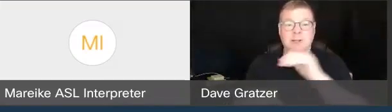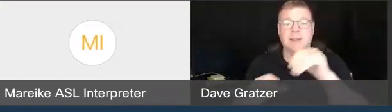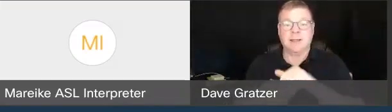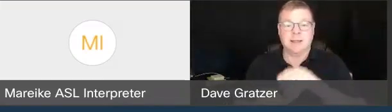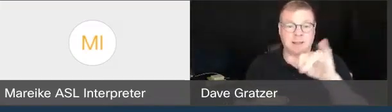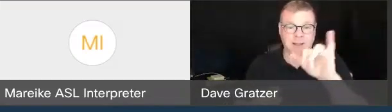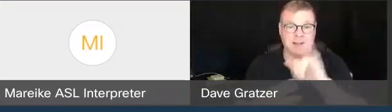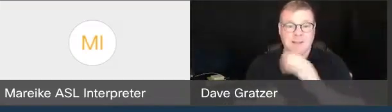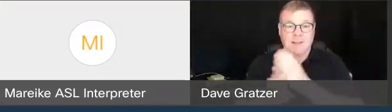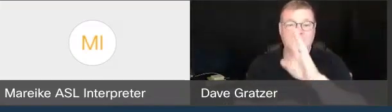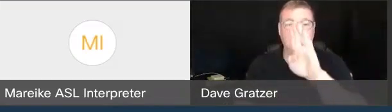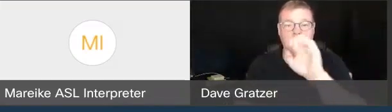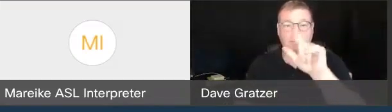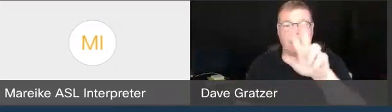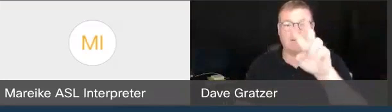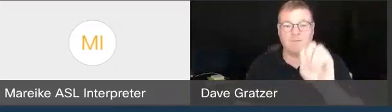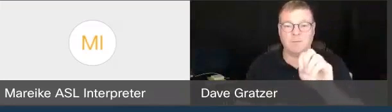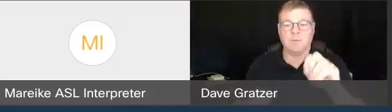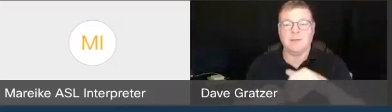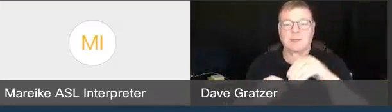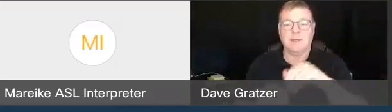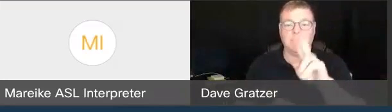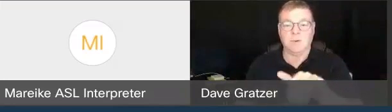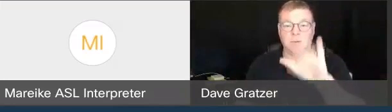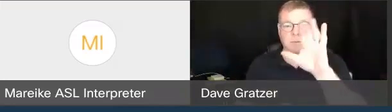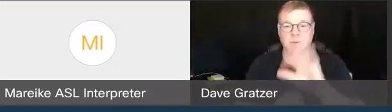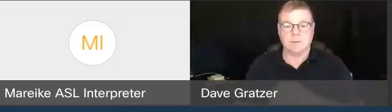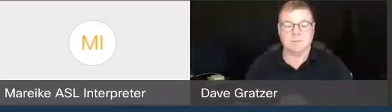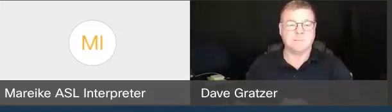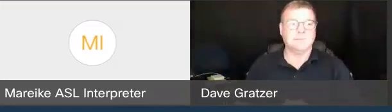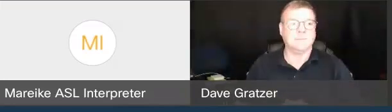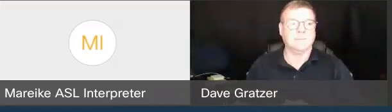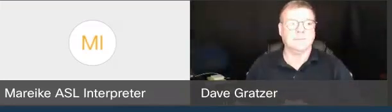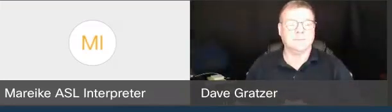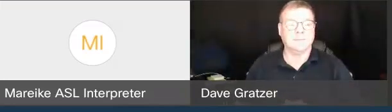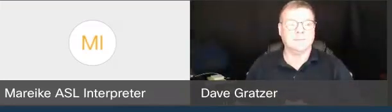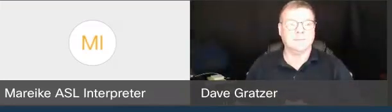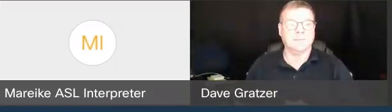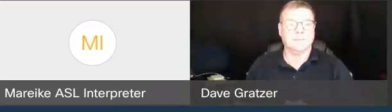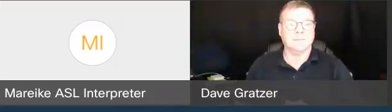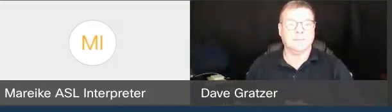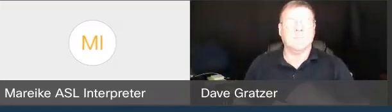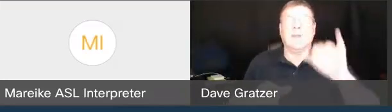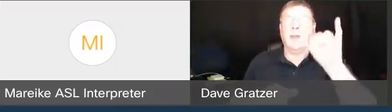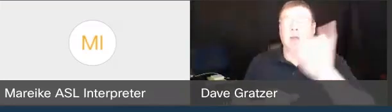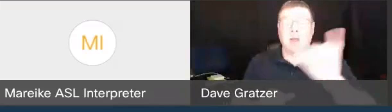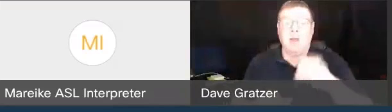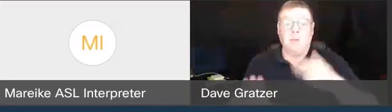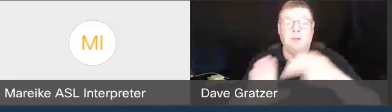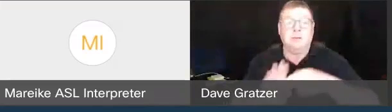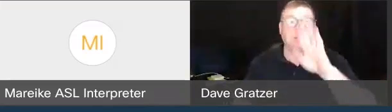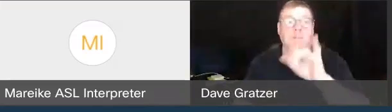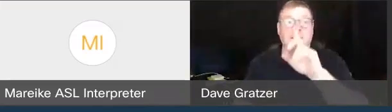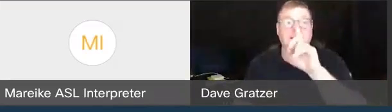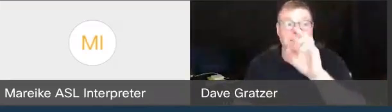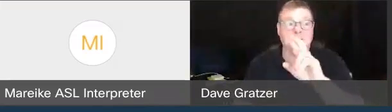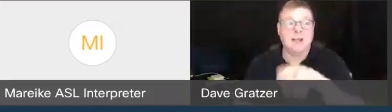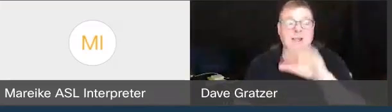tracks at Bellevue Hospital, New York University. We are also joined by Dr. Gary Cuddeback who is